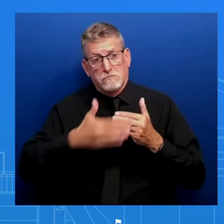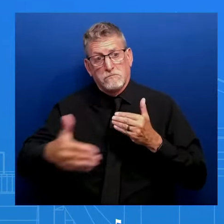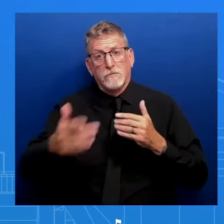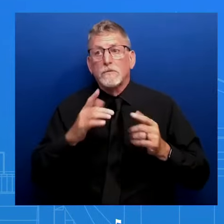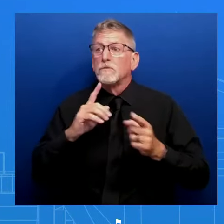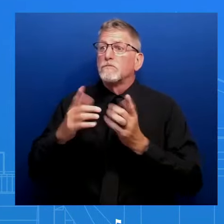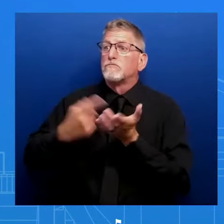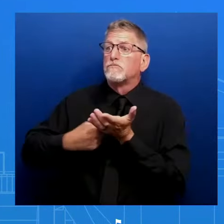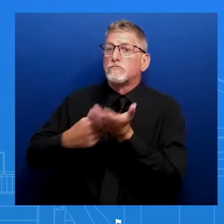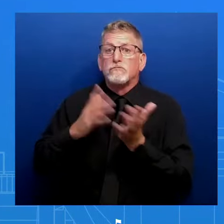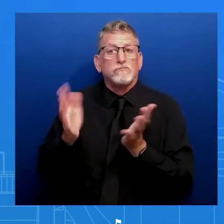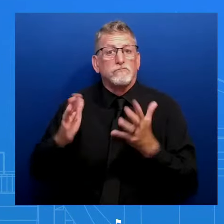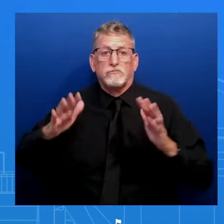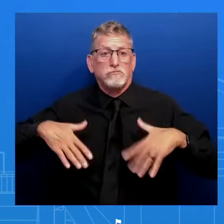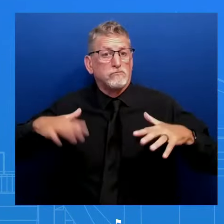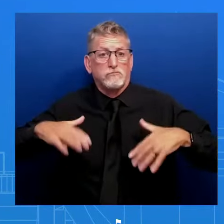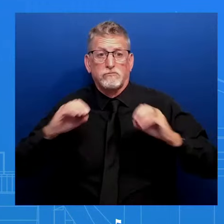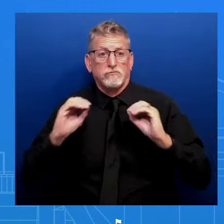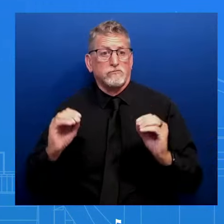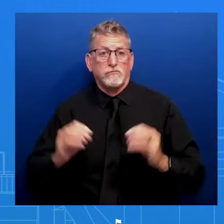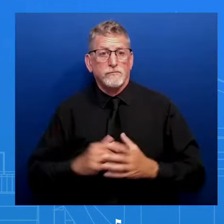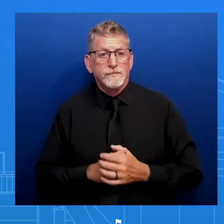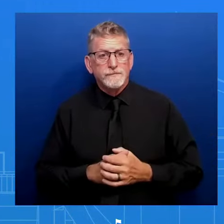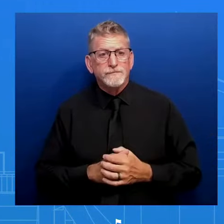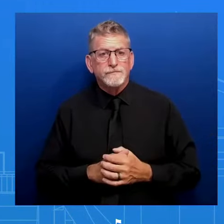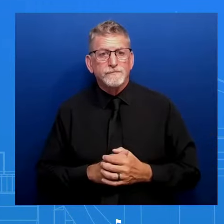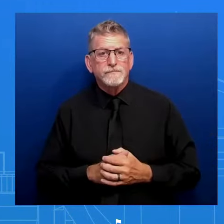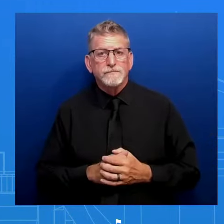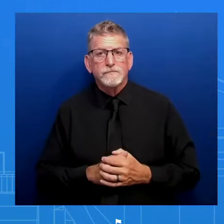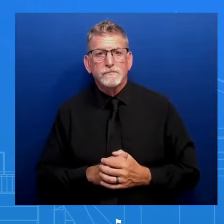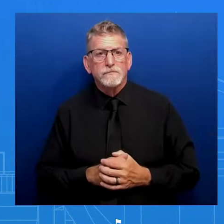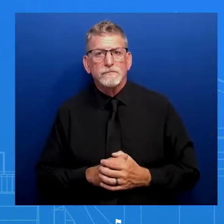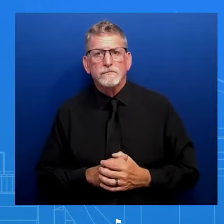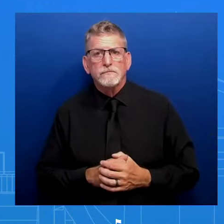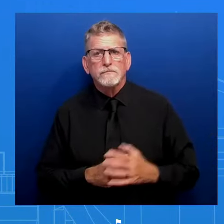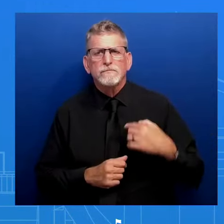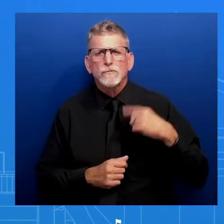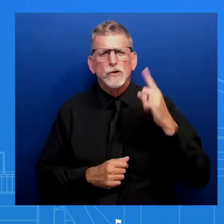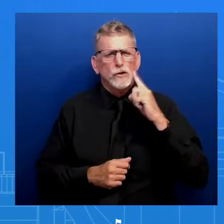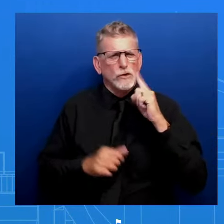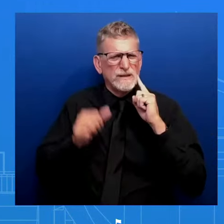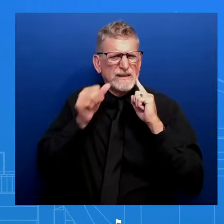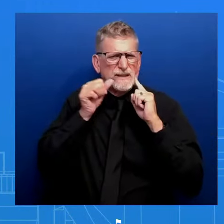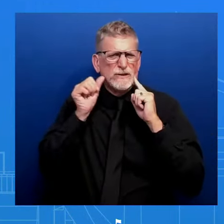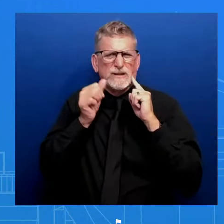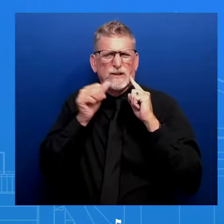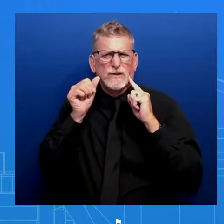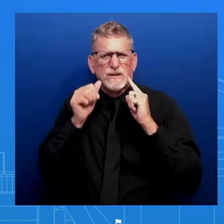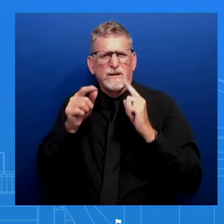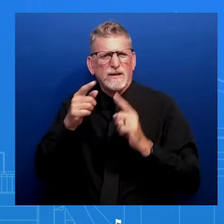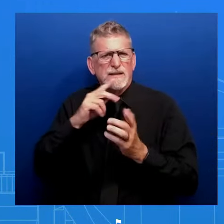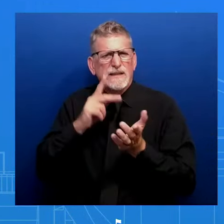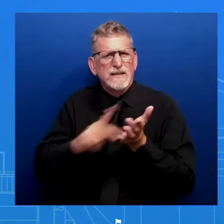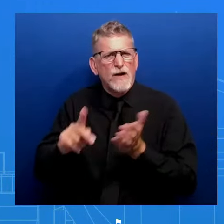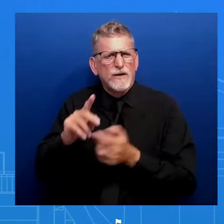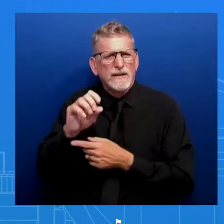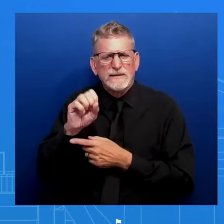echoed what we heard from Karine yesterday, which is that, you know, the administration believes that Trevor's case and what he did